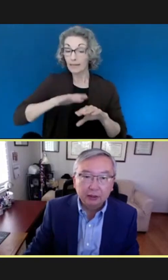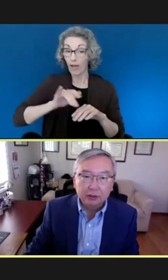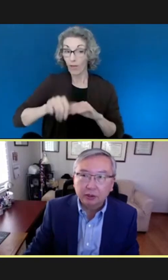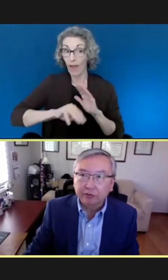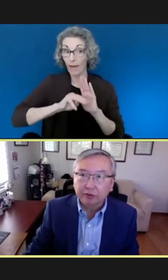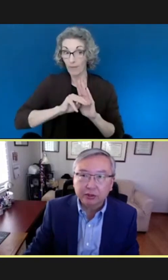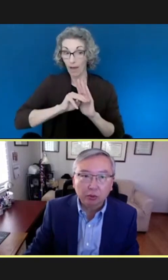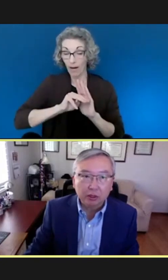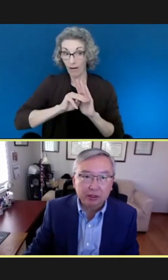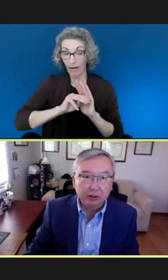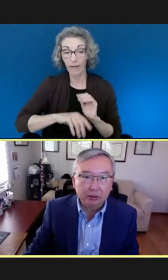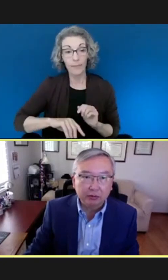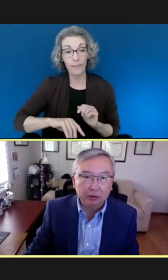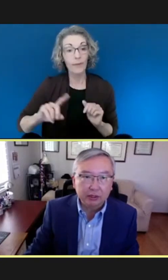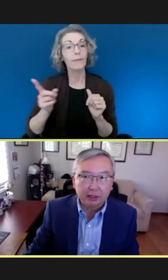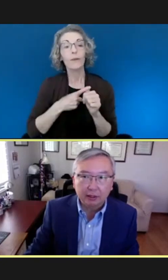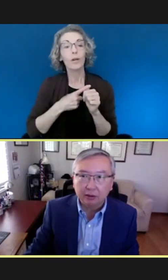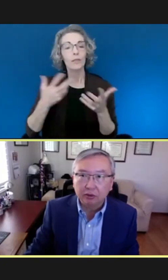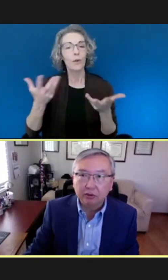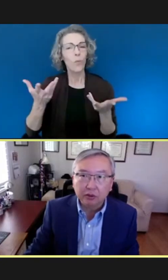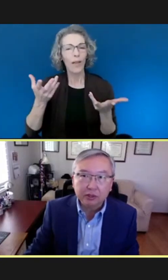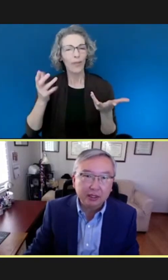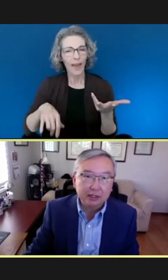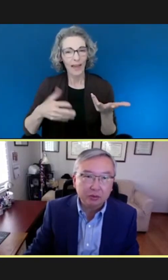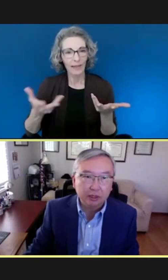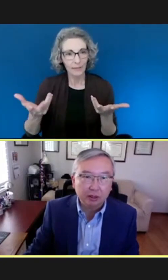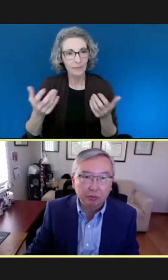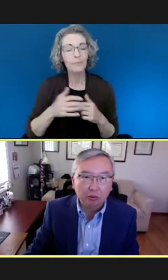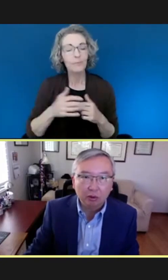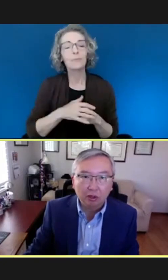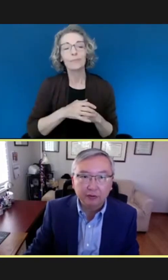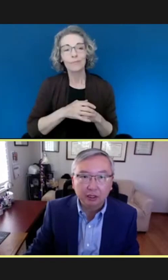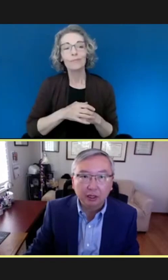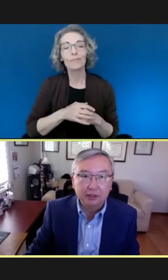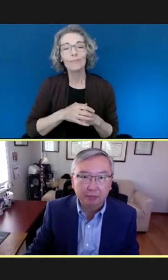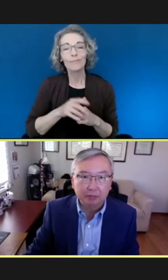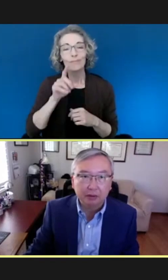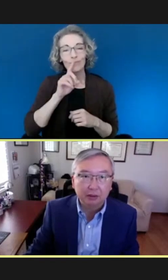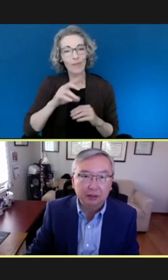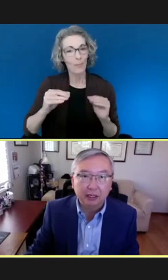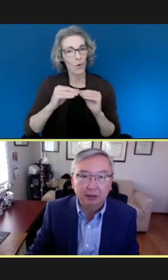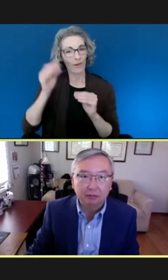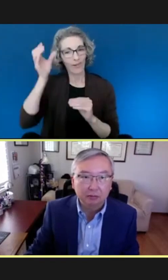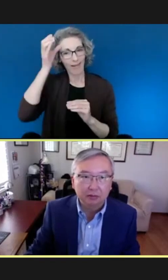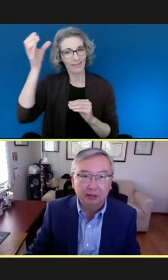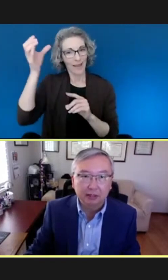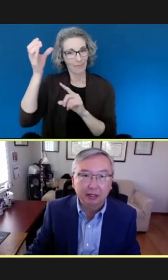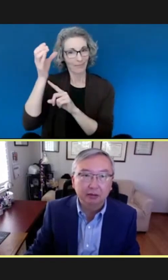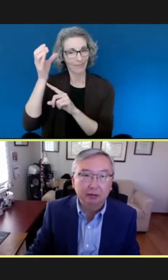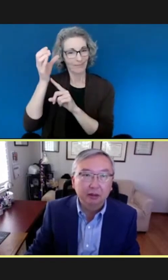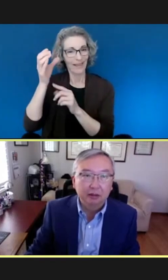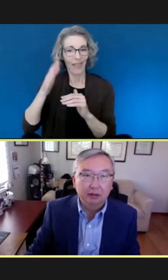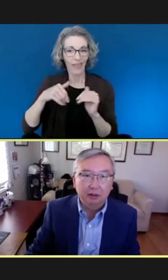So first, what is neurodiversity? Neurodiversity is really more of a concept than a thing.